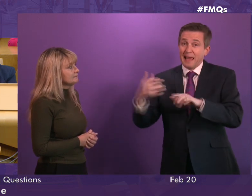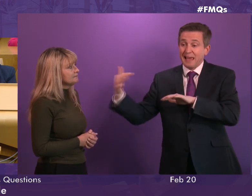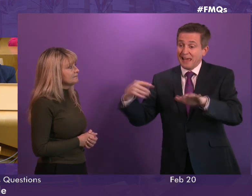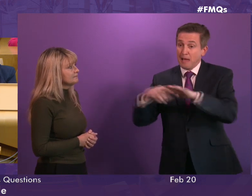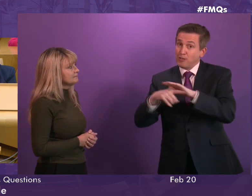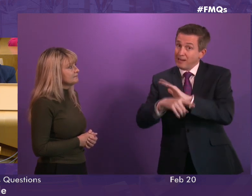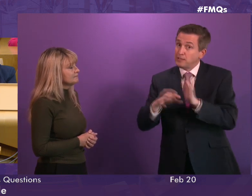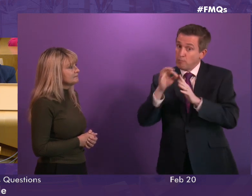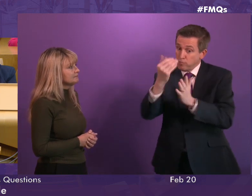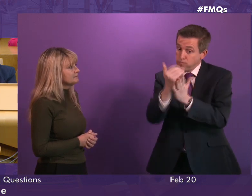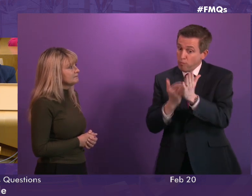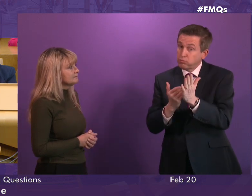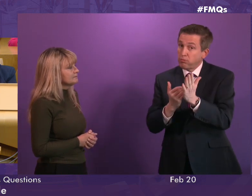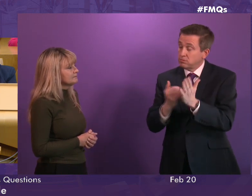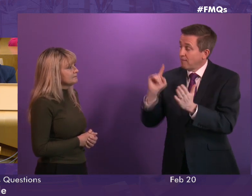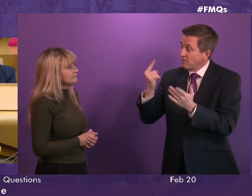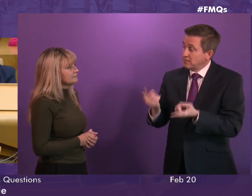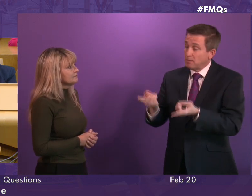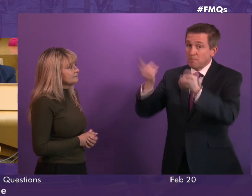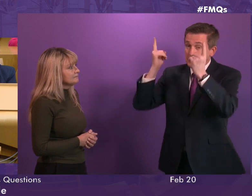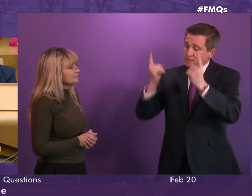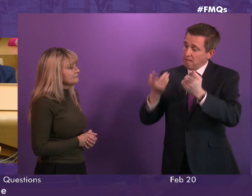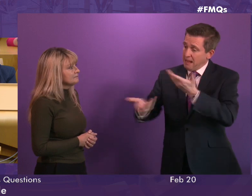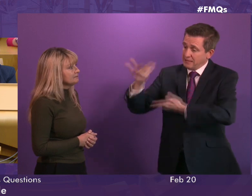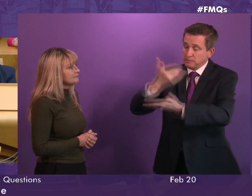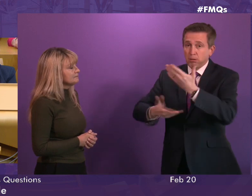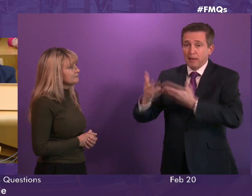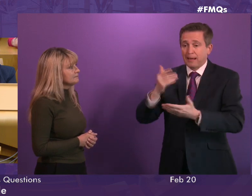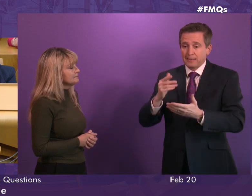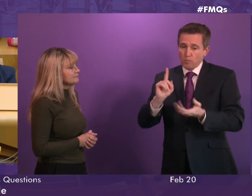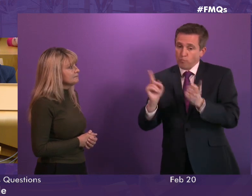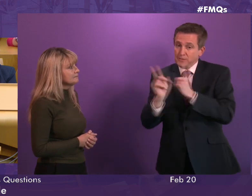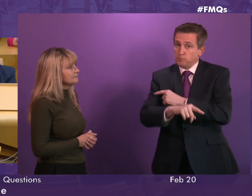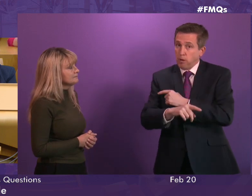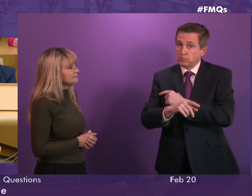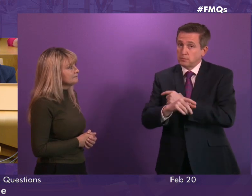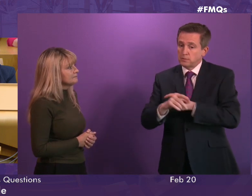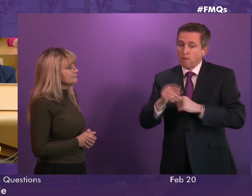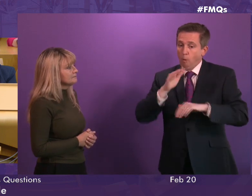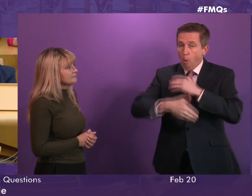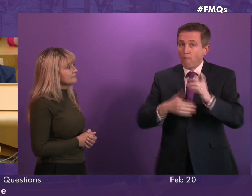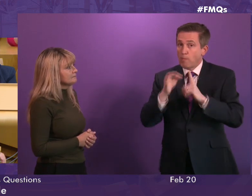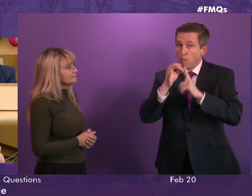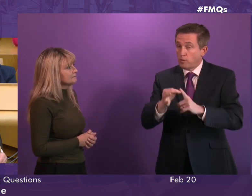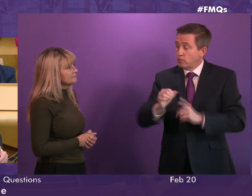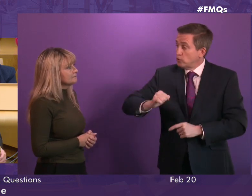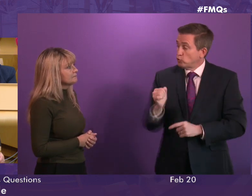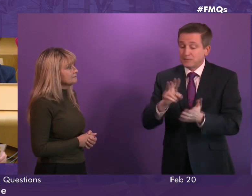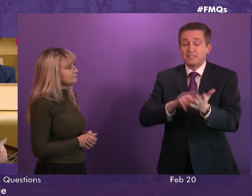the First Minister outline what response UK ministers have made to proposals for a Scottish visa?